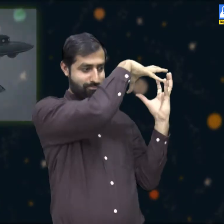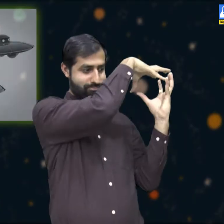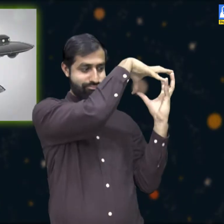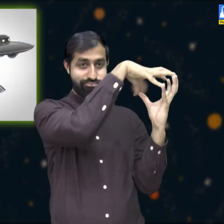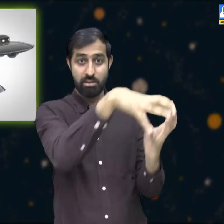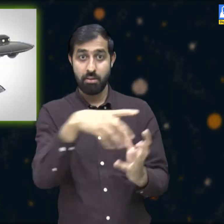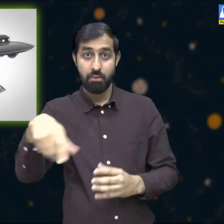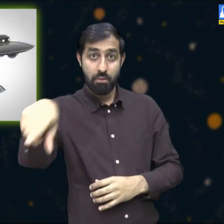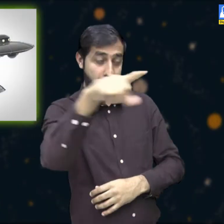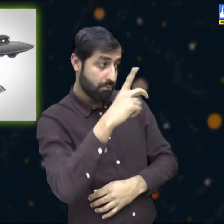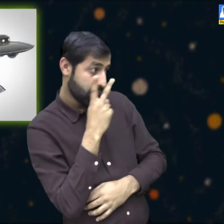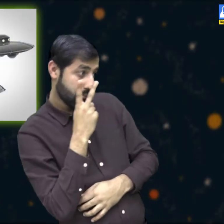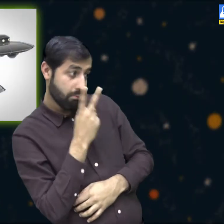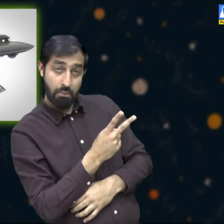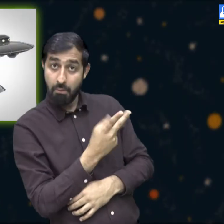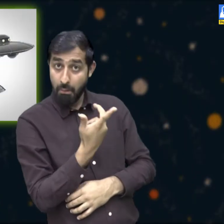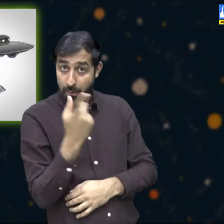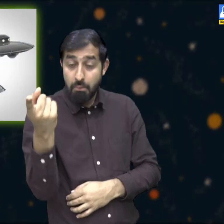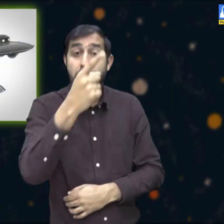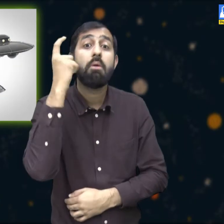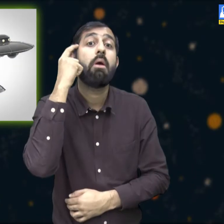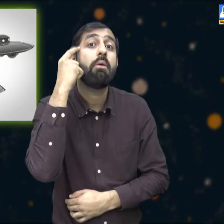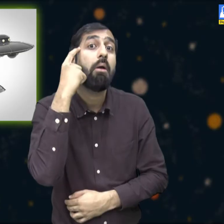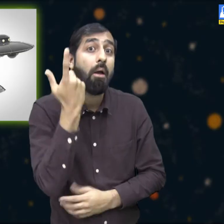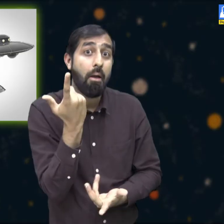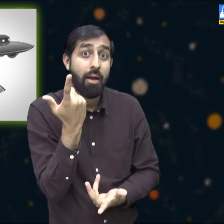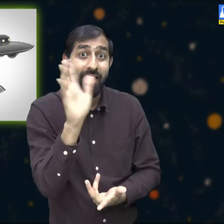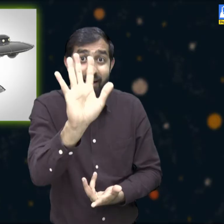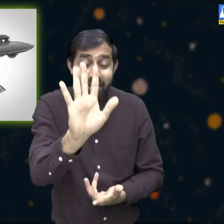But do you think that there is life on the other planets?